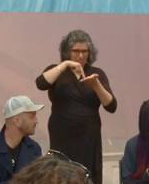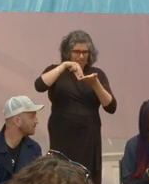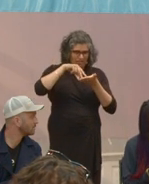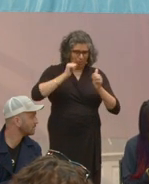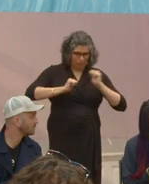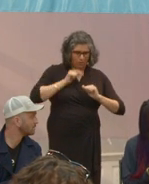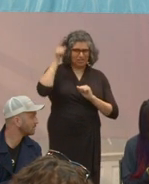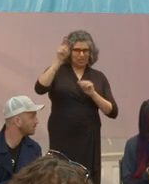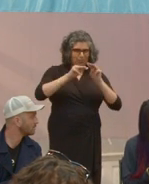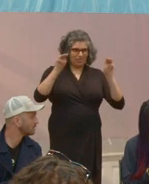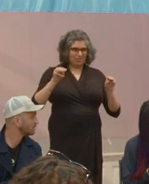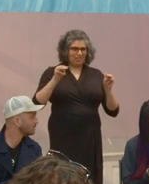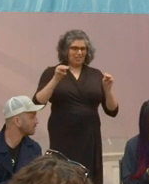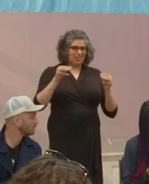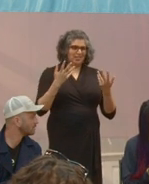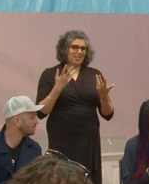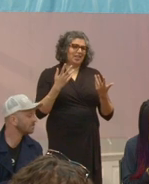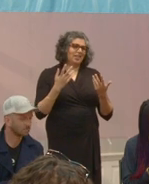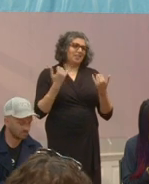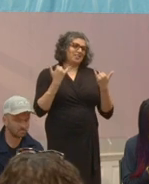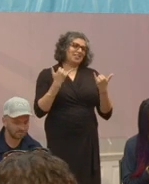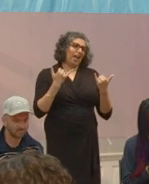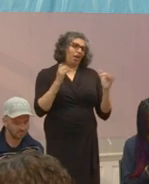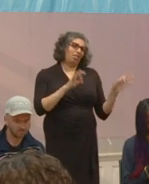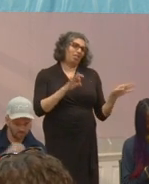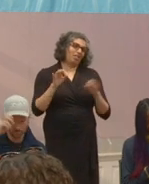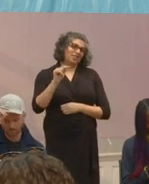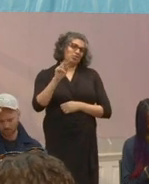just a trend, and then we'll end and you know, we'll be on to